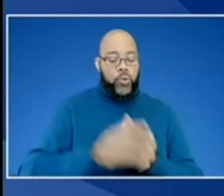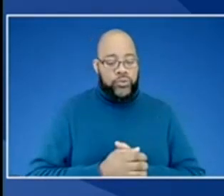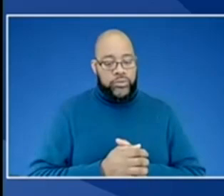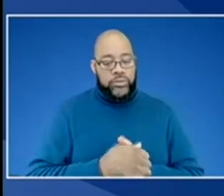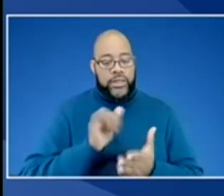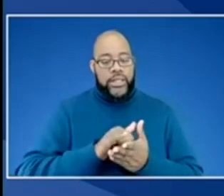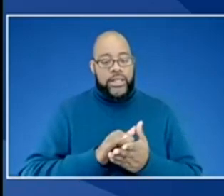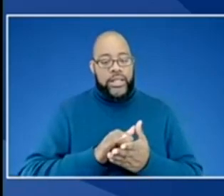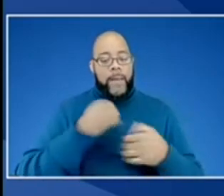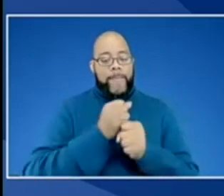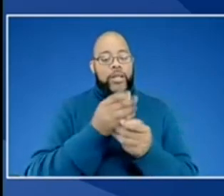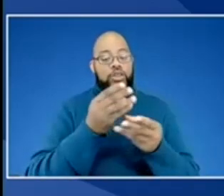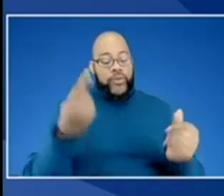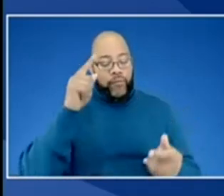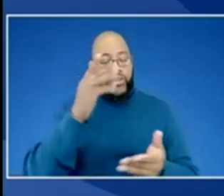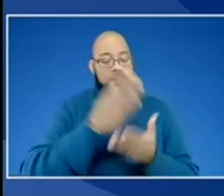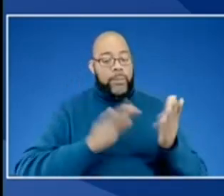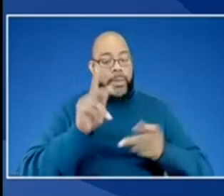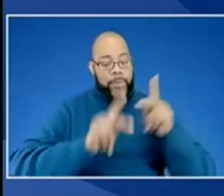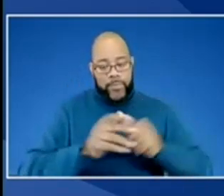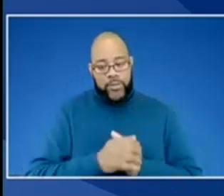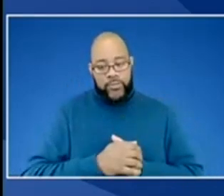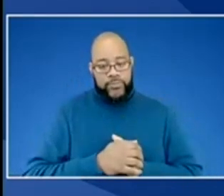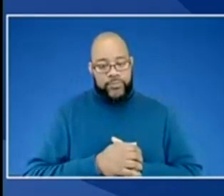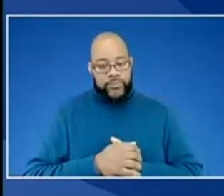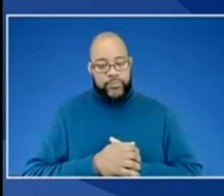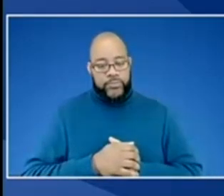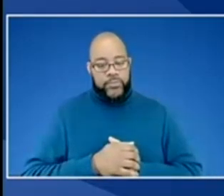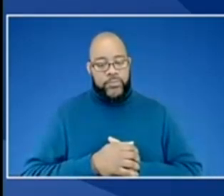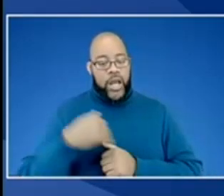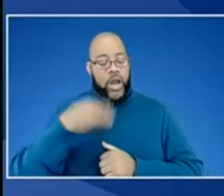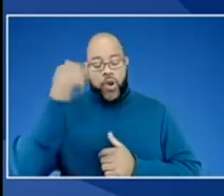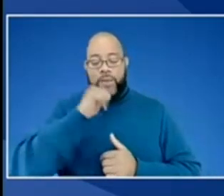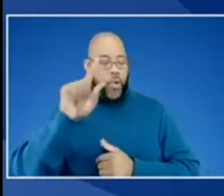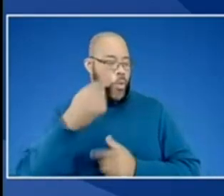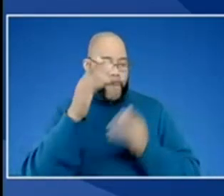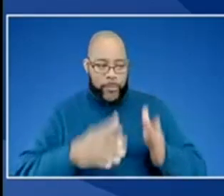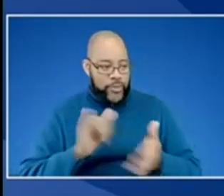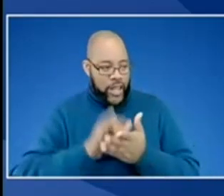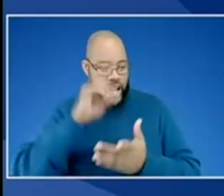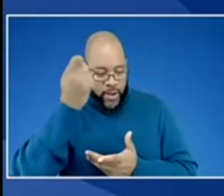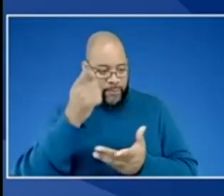make a solution for some of these people. I know I'm not the only one that the Government's made money off of.